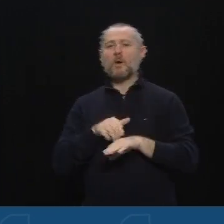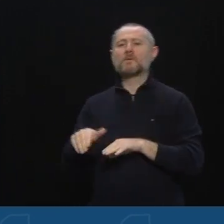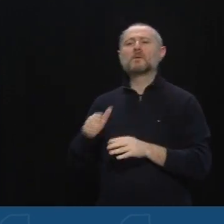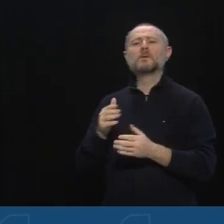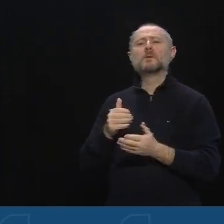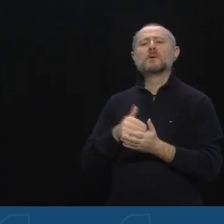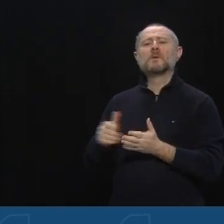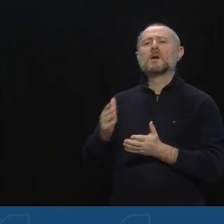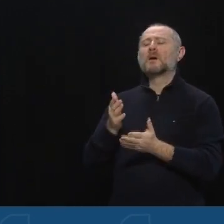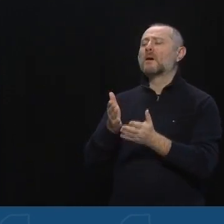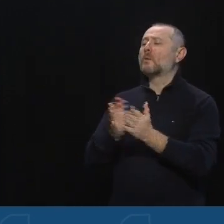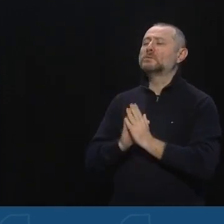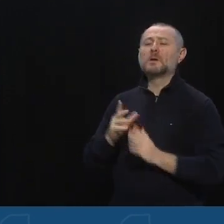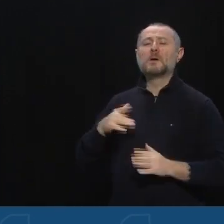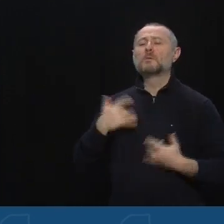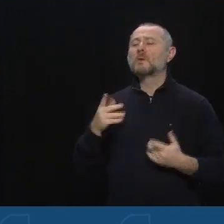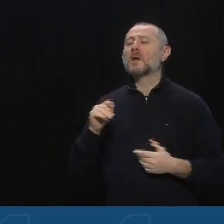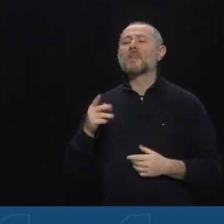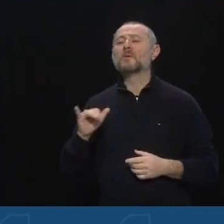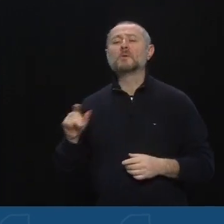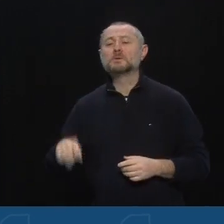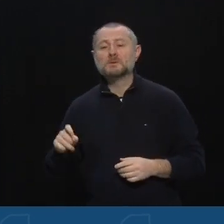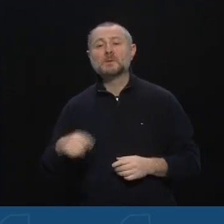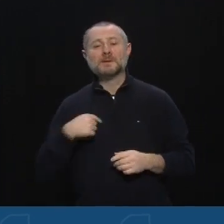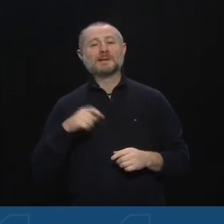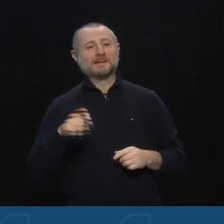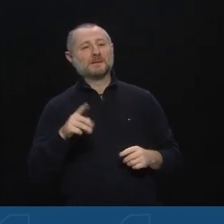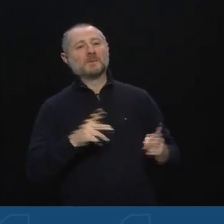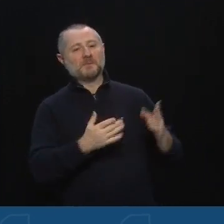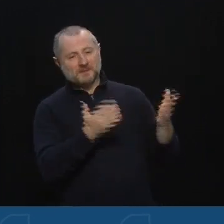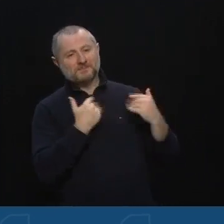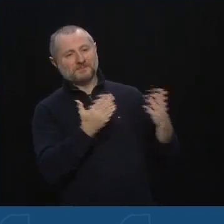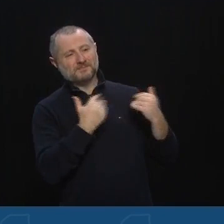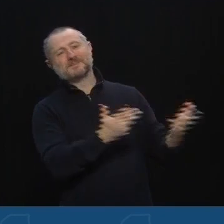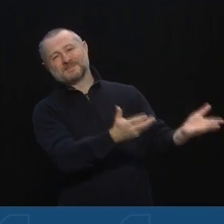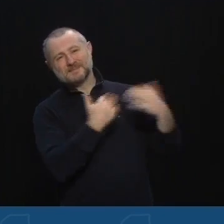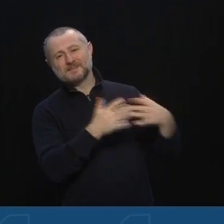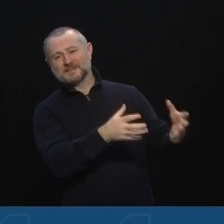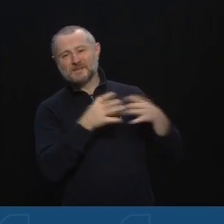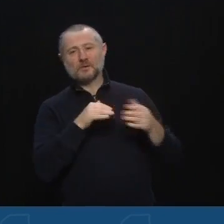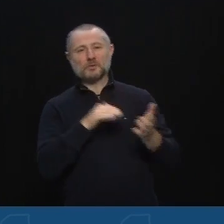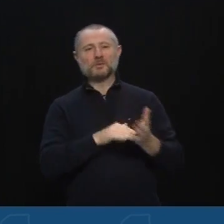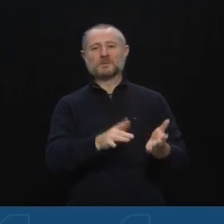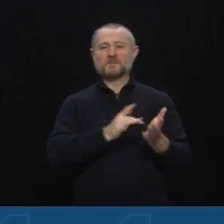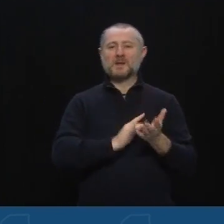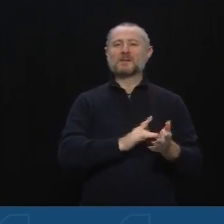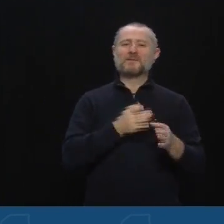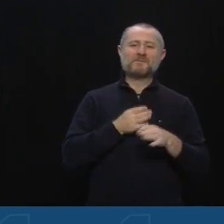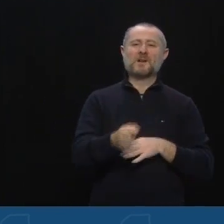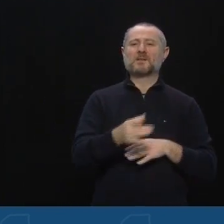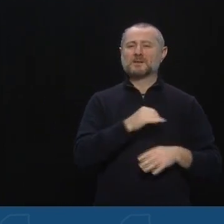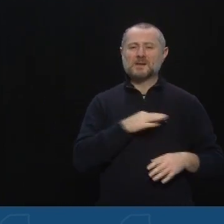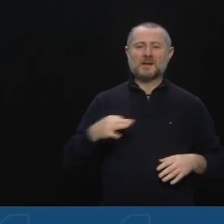AS WE TAUB LKED ABOUT PRESIDENT BIDEN, HE SAYS KATHY, WHAT D YOU NEED? I SAY I NEED BODIES.